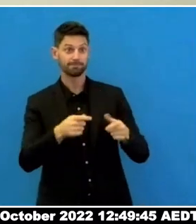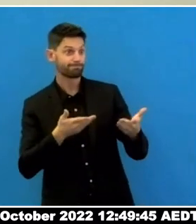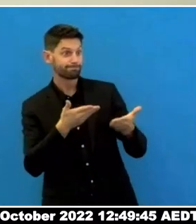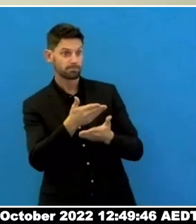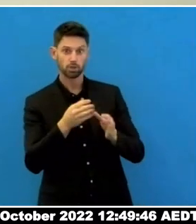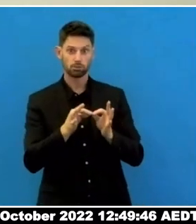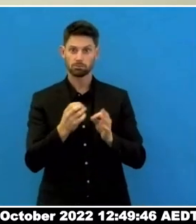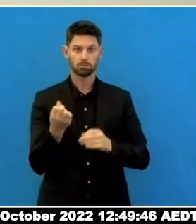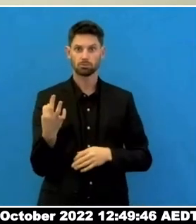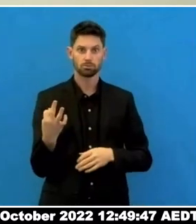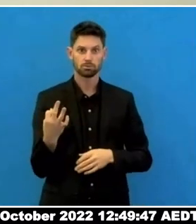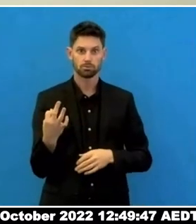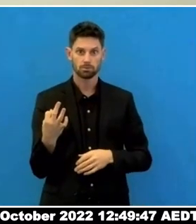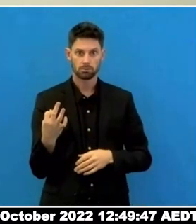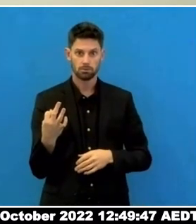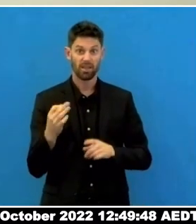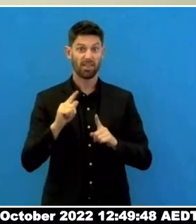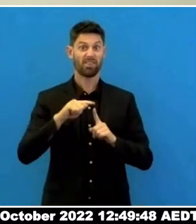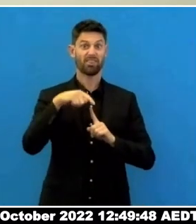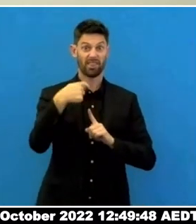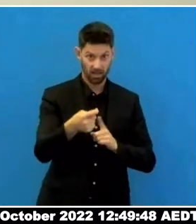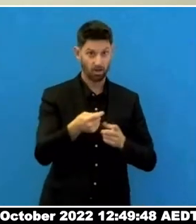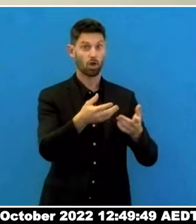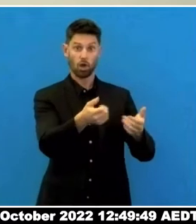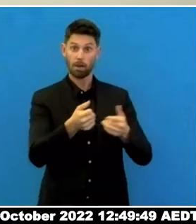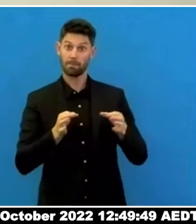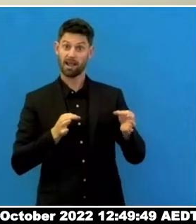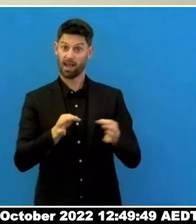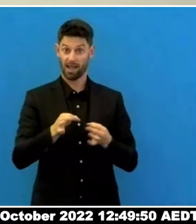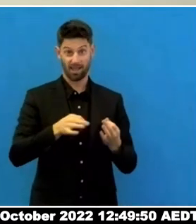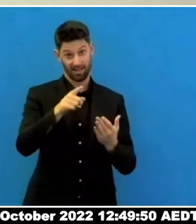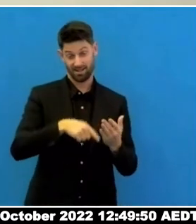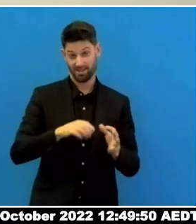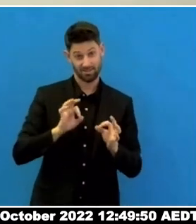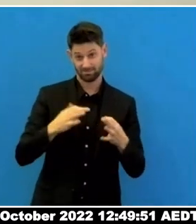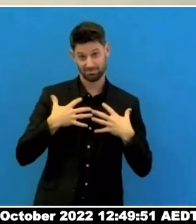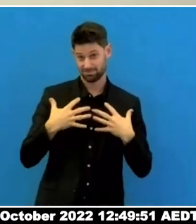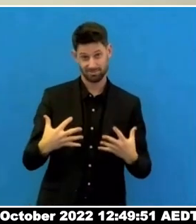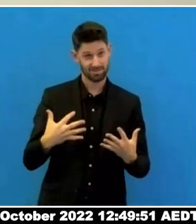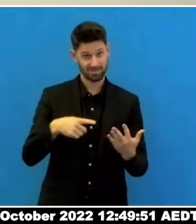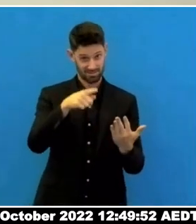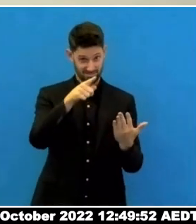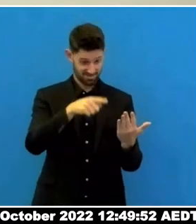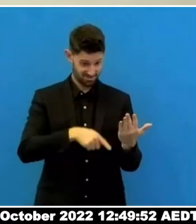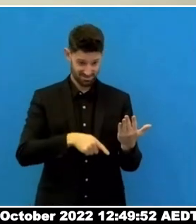The plan created after that meeting not surprisingly, I would say was didn't then meet their needs.